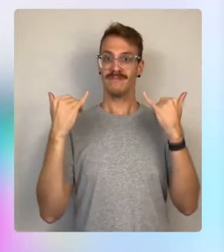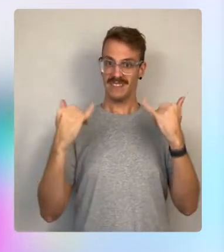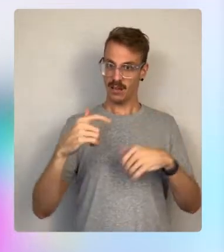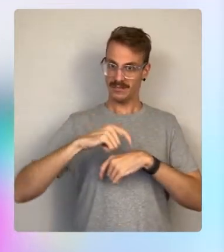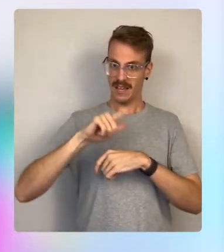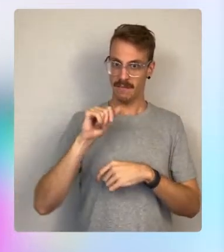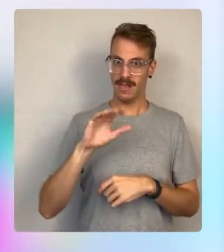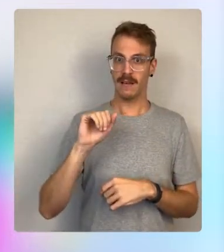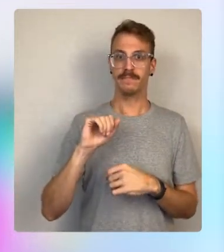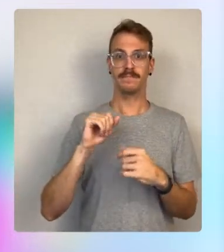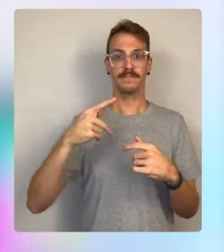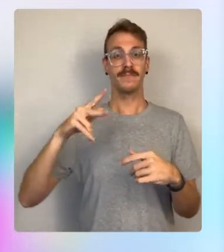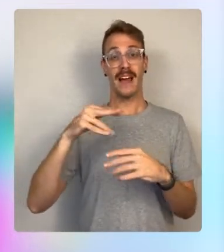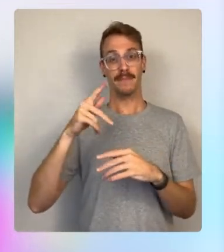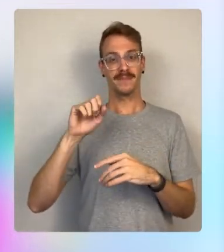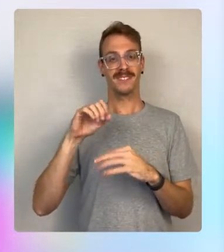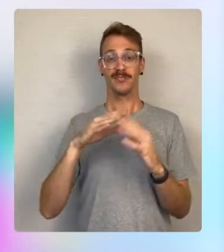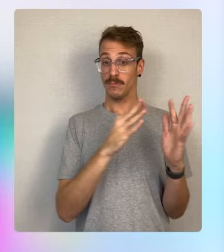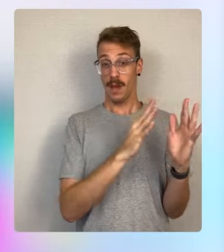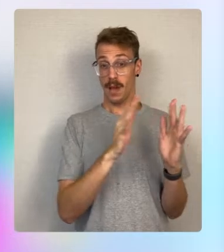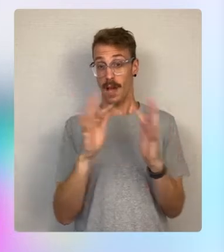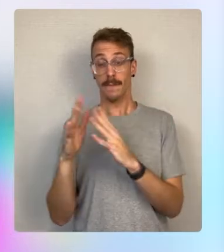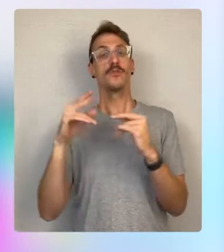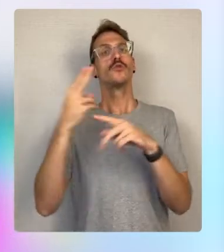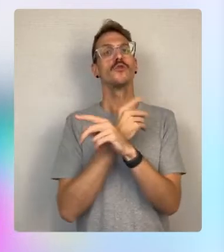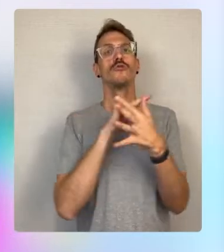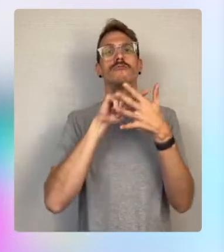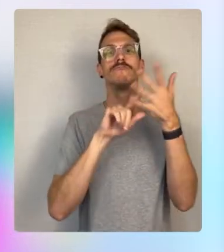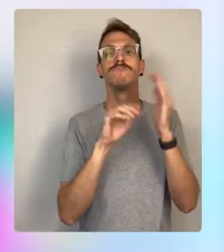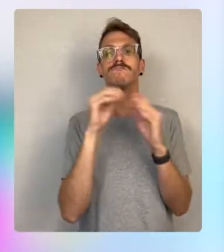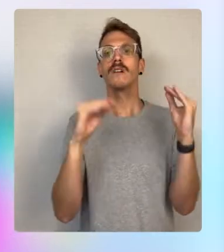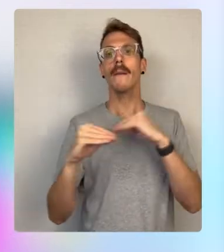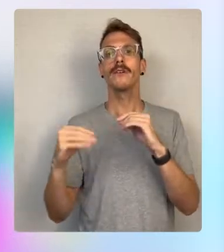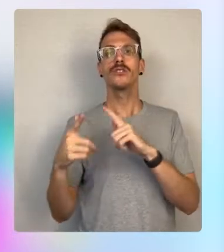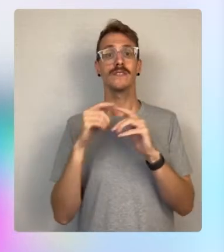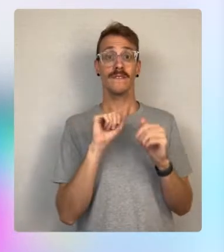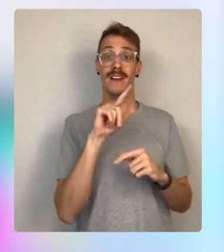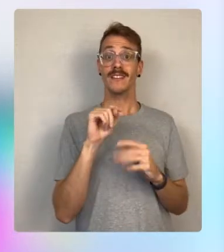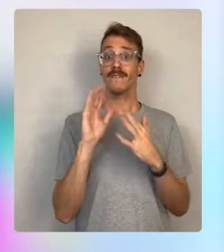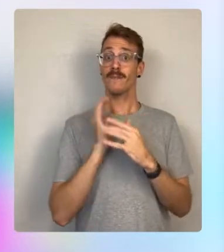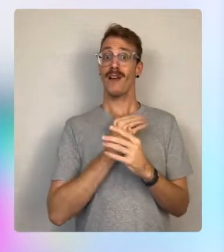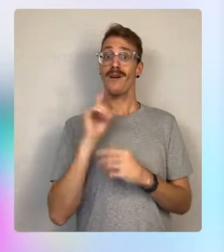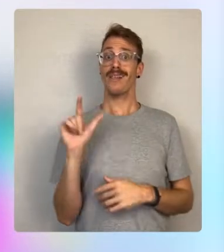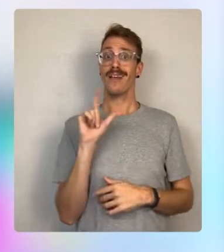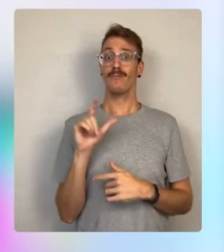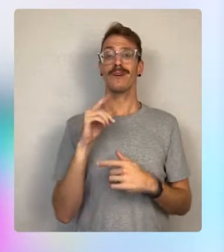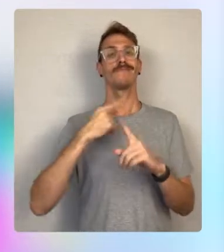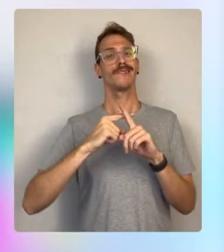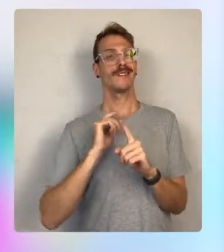To build out our city map, we're using a combination of assets from the Asset Library as well as our own personal creations.